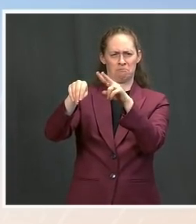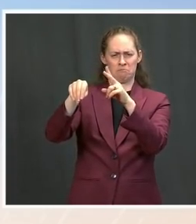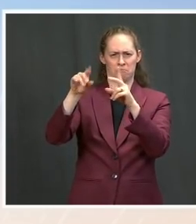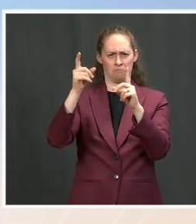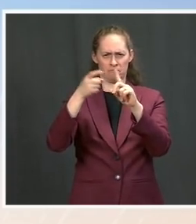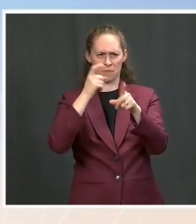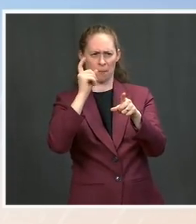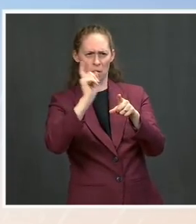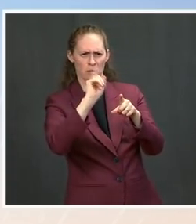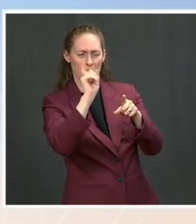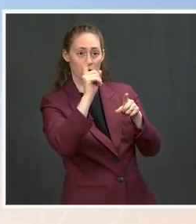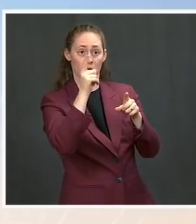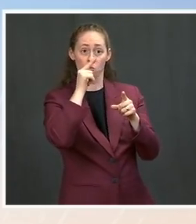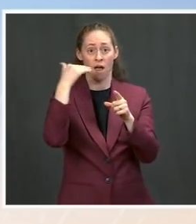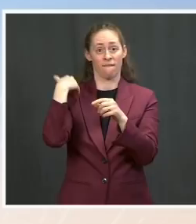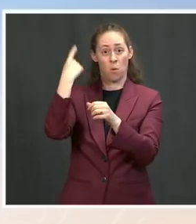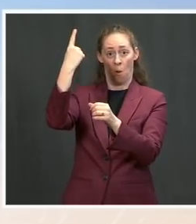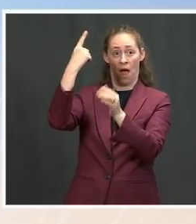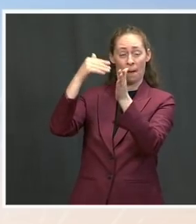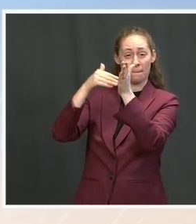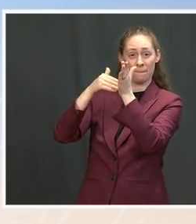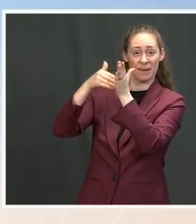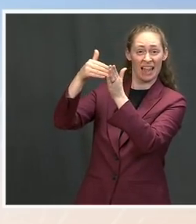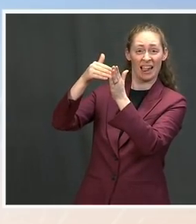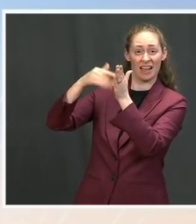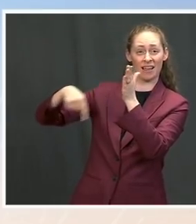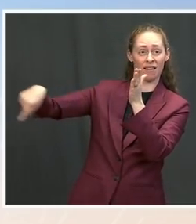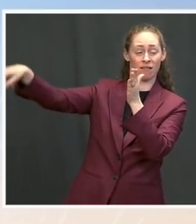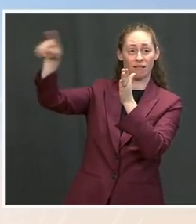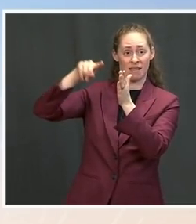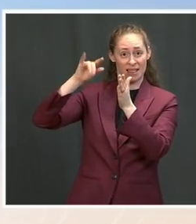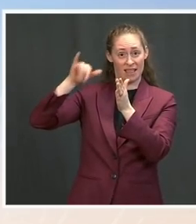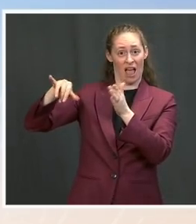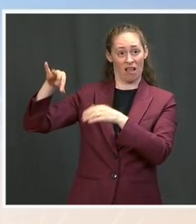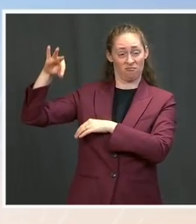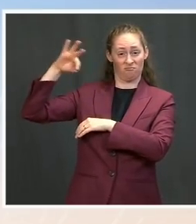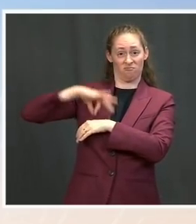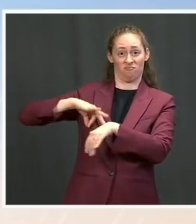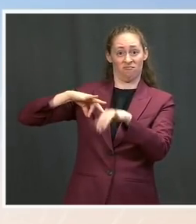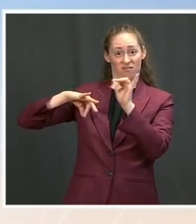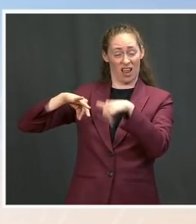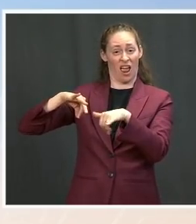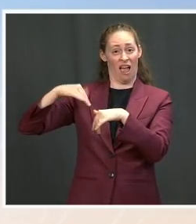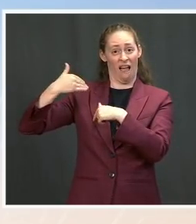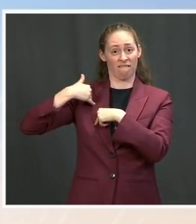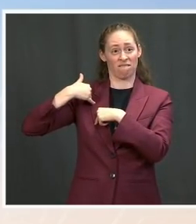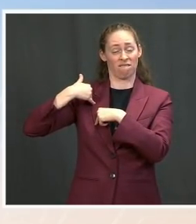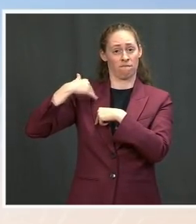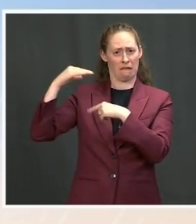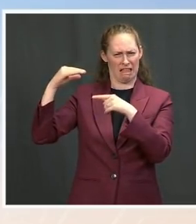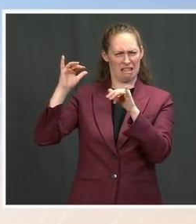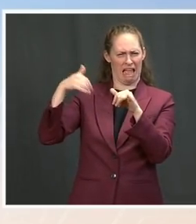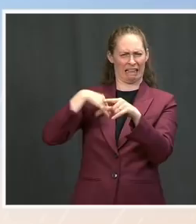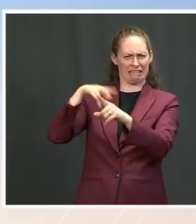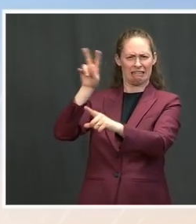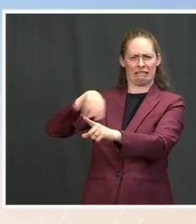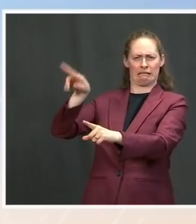Maybe you know. That sounds like quite a lot to me. But the fundamental value here the President is conveying